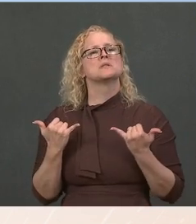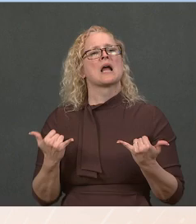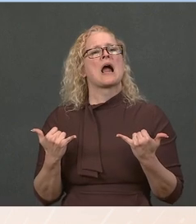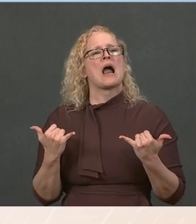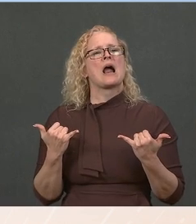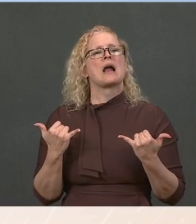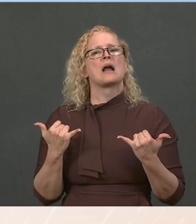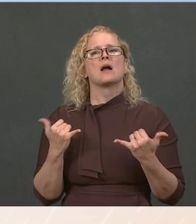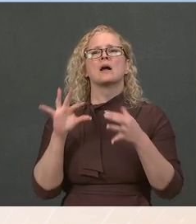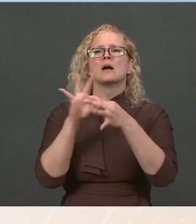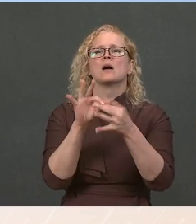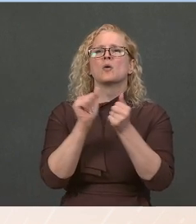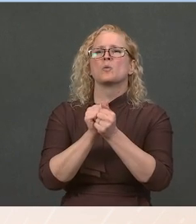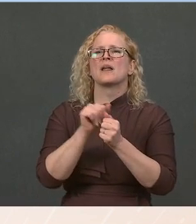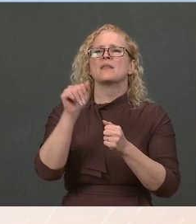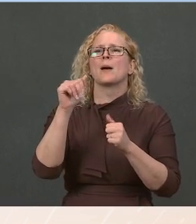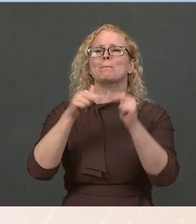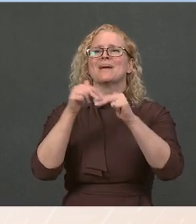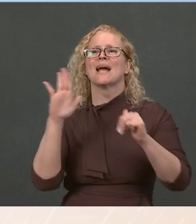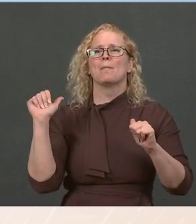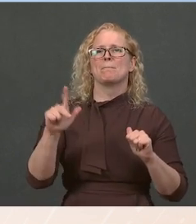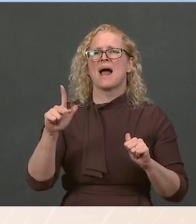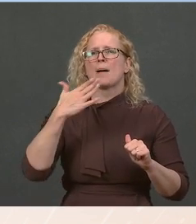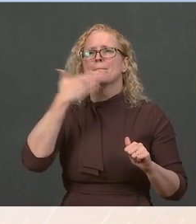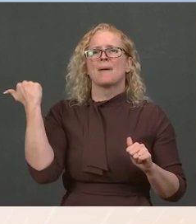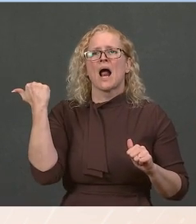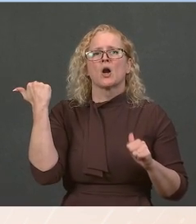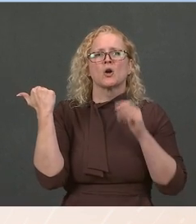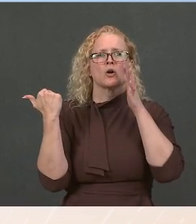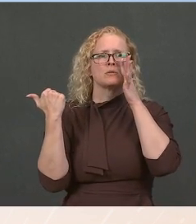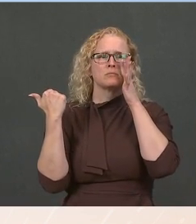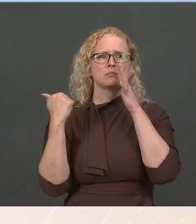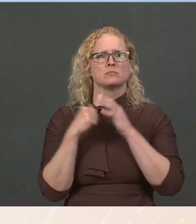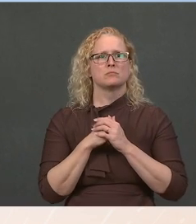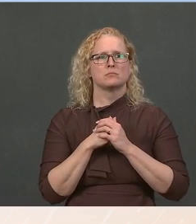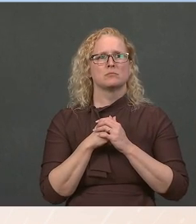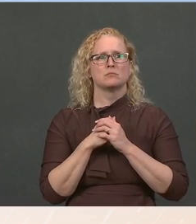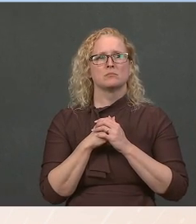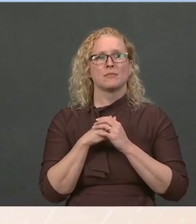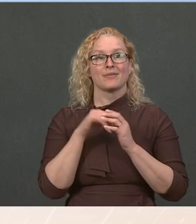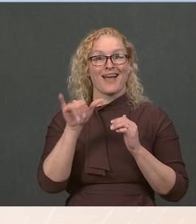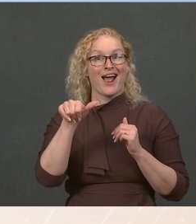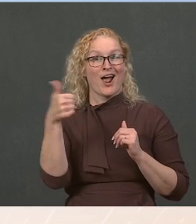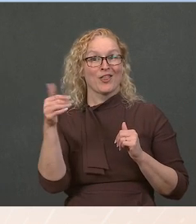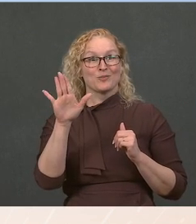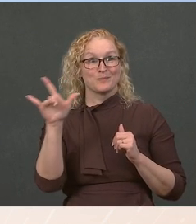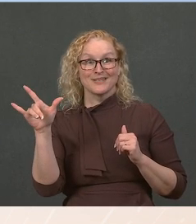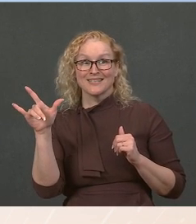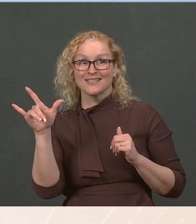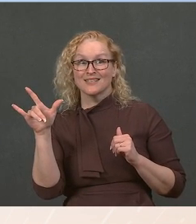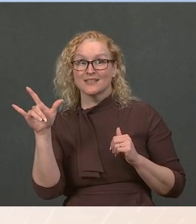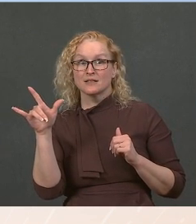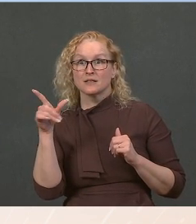He said, when we saw him this morning, that's what he was going to do in the Oval Office. Any update you can give us? Ms. Jean-Pierre: Yeah, like you said,